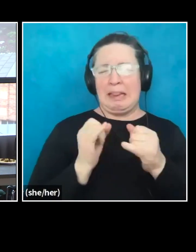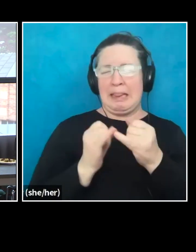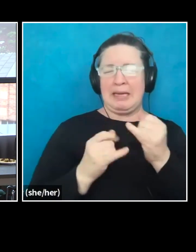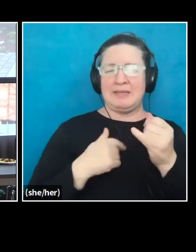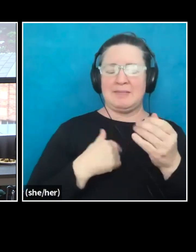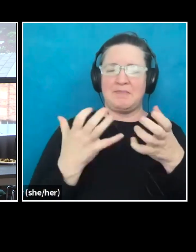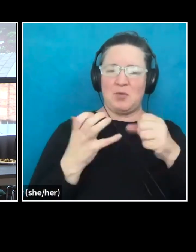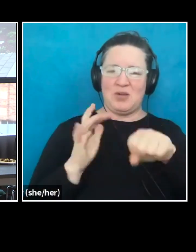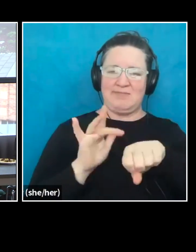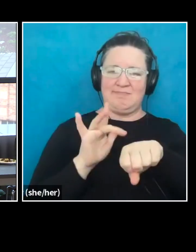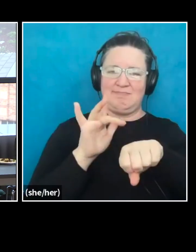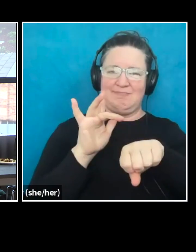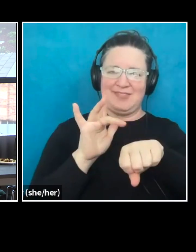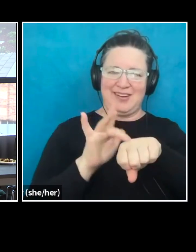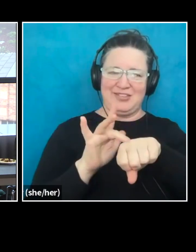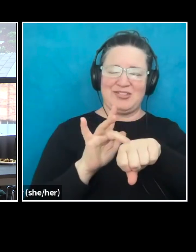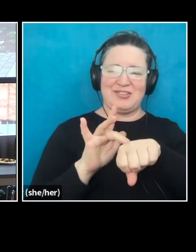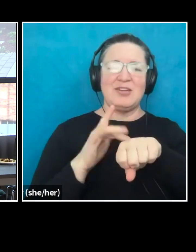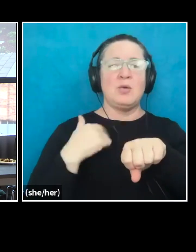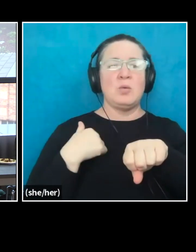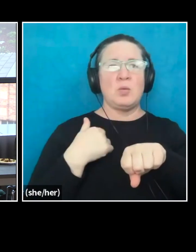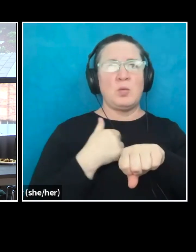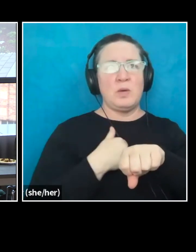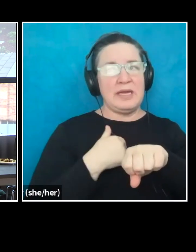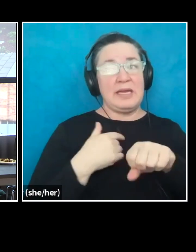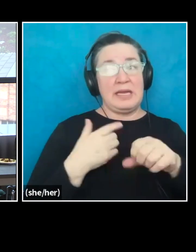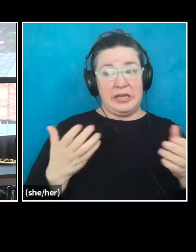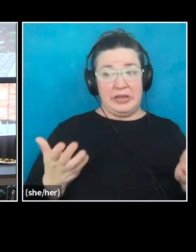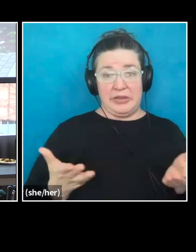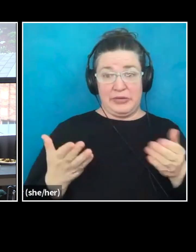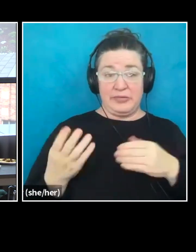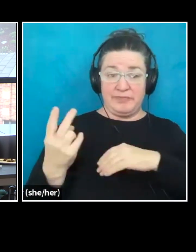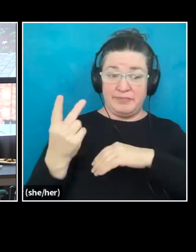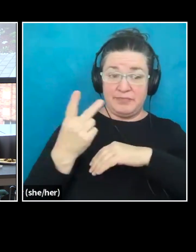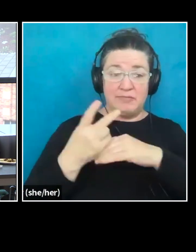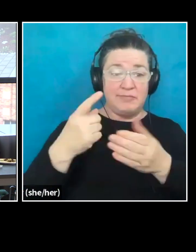and more broadly in this conference around transportation. And really transportation